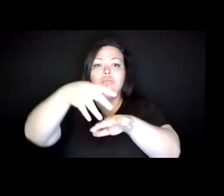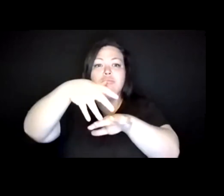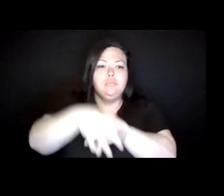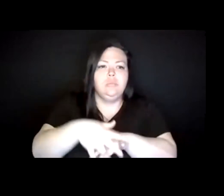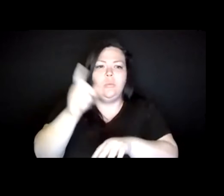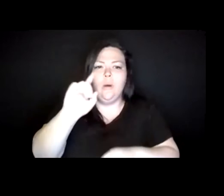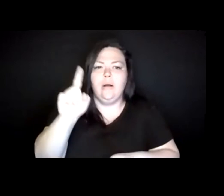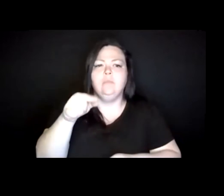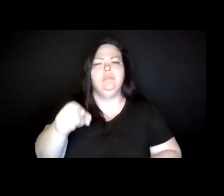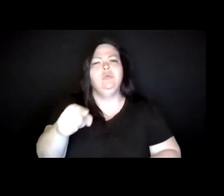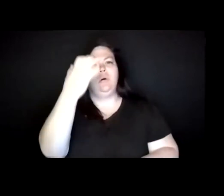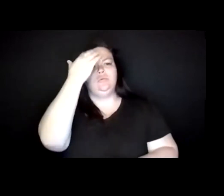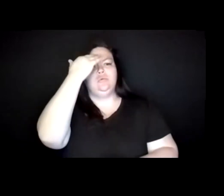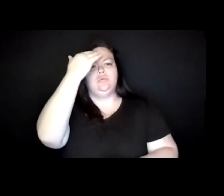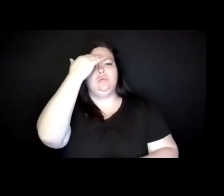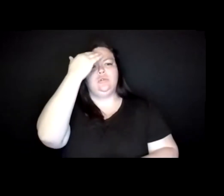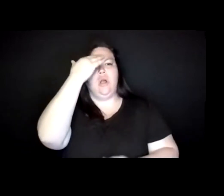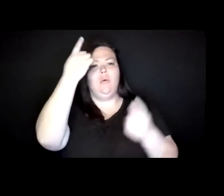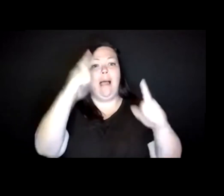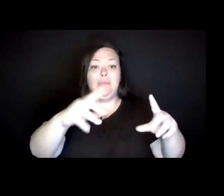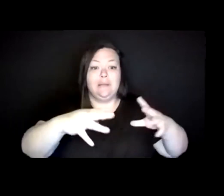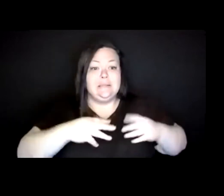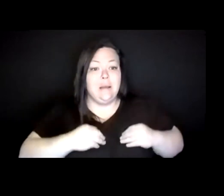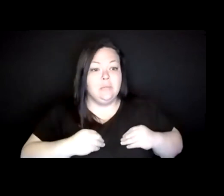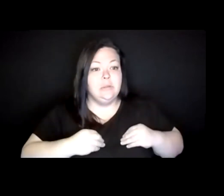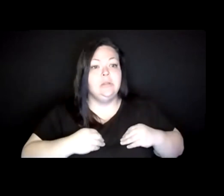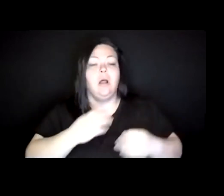You want to know if you’ll be accepted, appreciated/